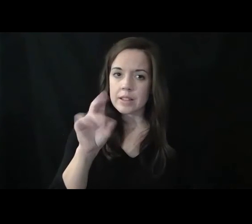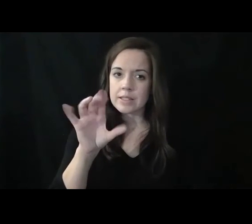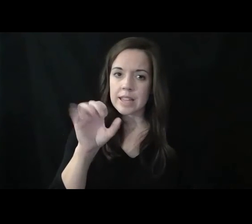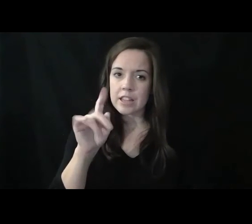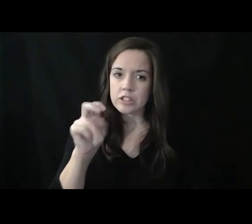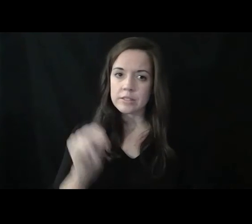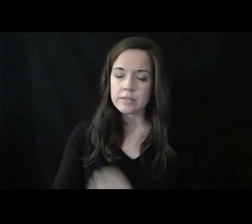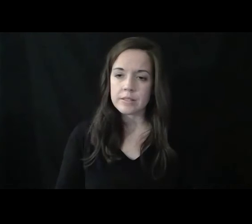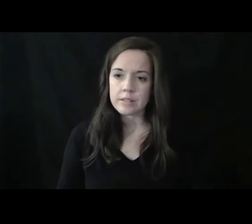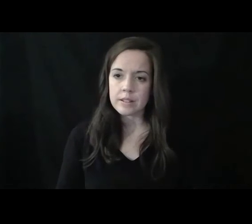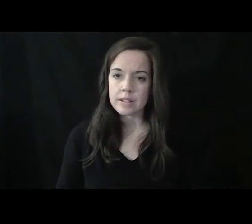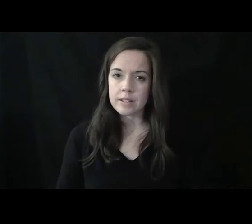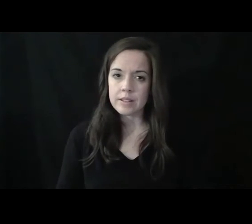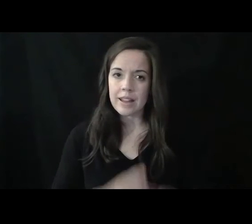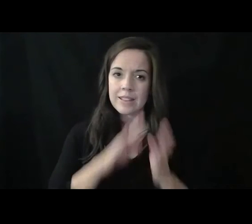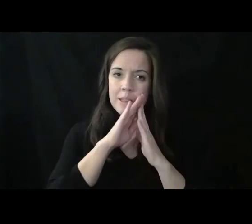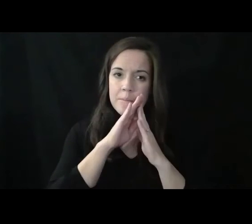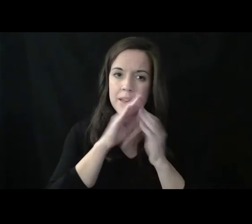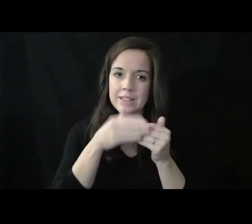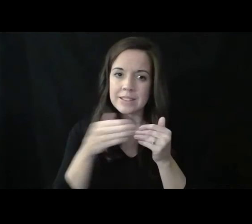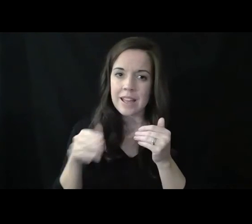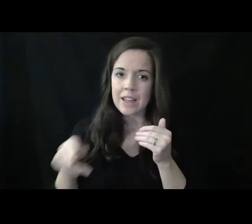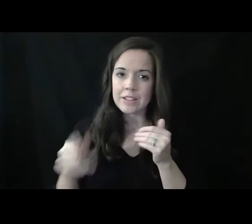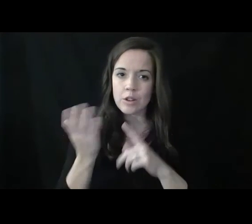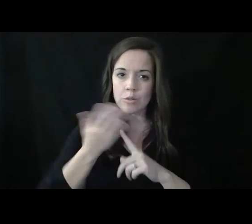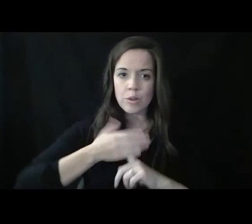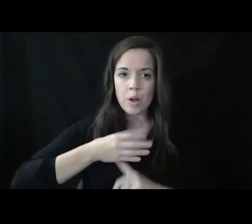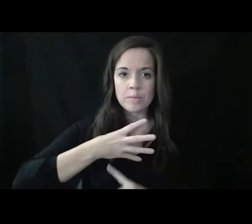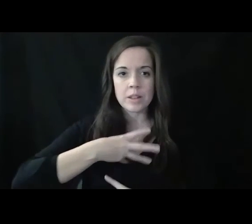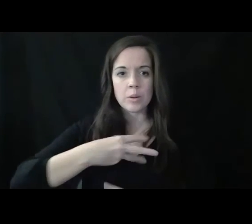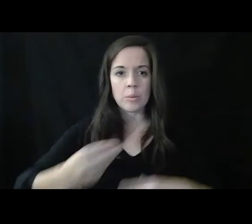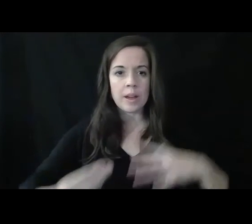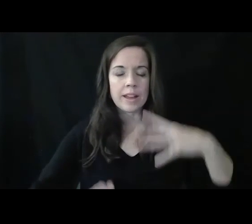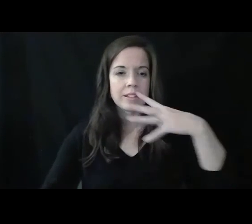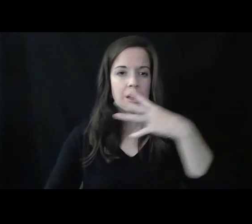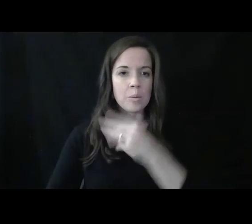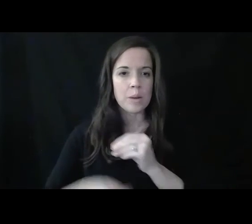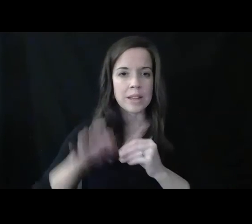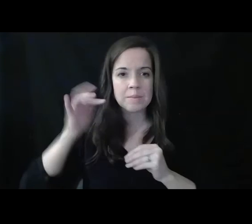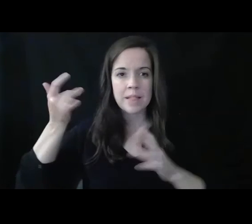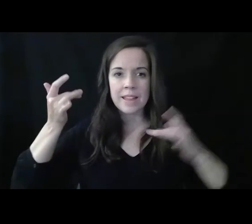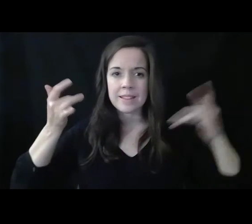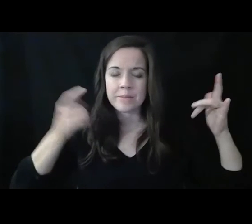at the bedside robed in white a white blaze above a hum of light like a supernal